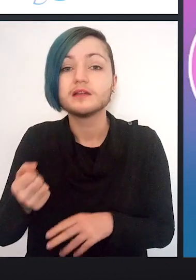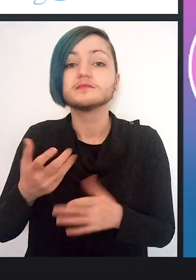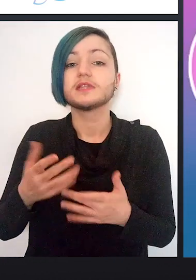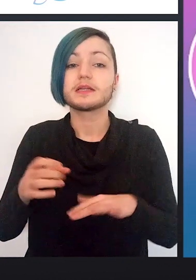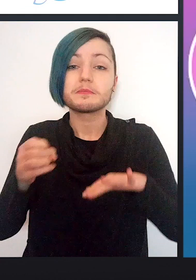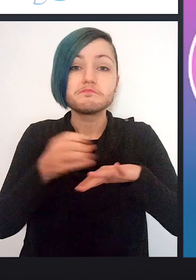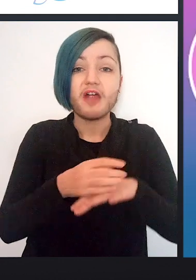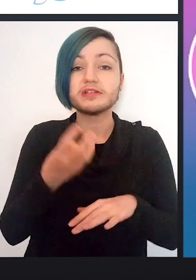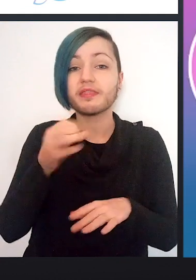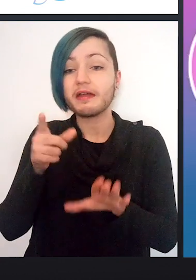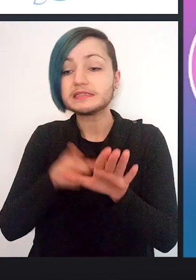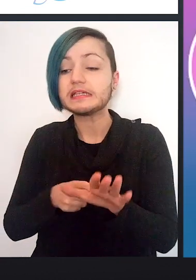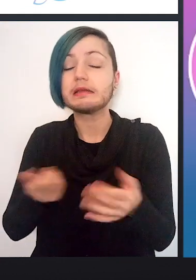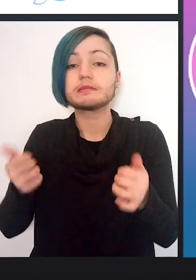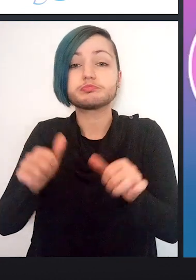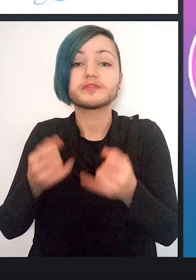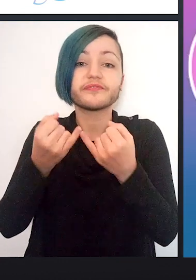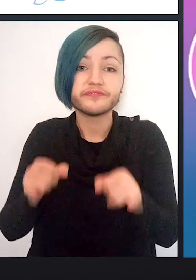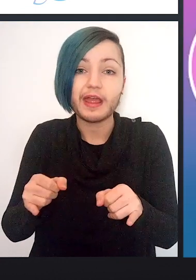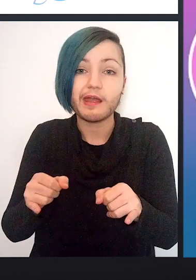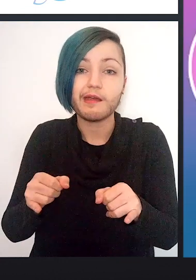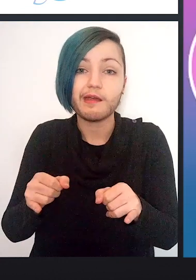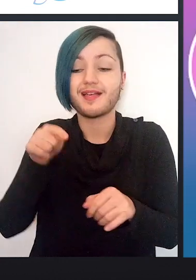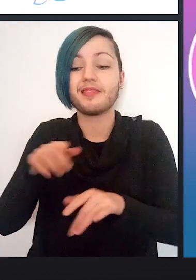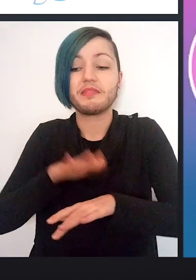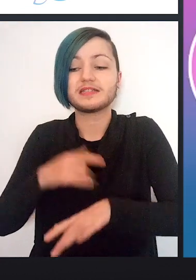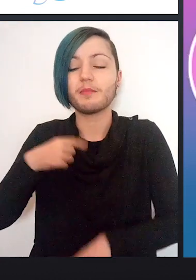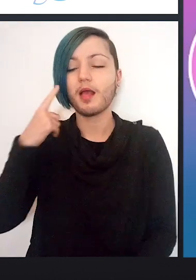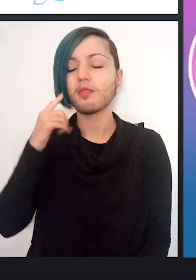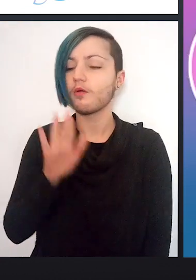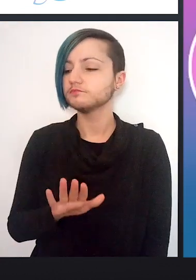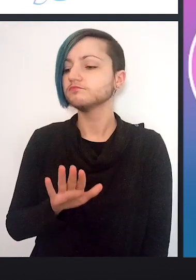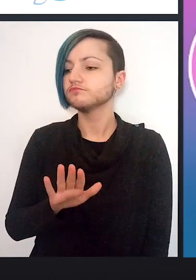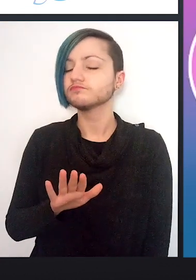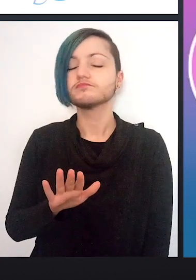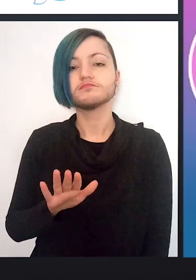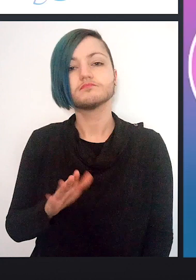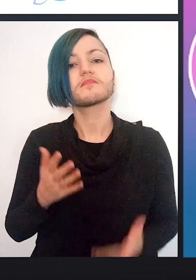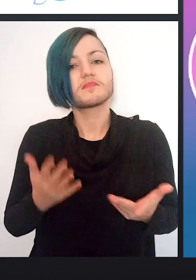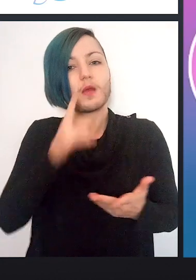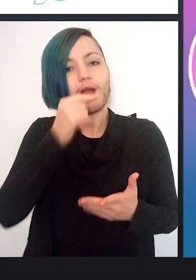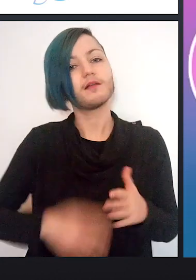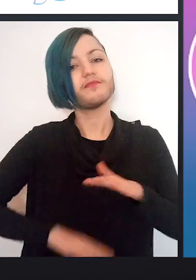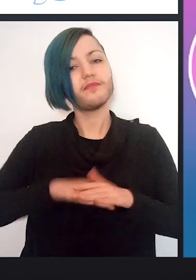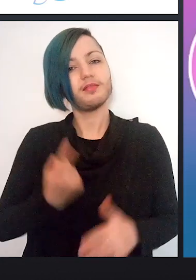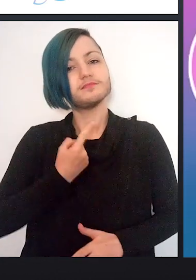30 years my marriage failed, I thought it was time for me to be myself.